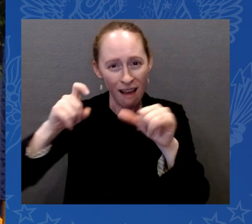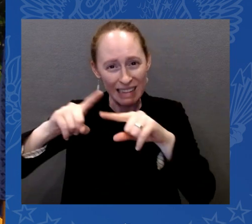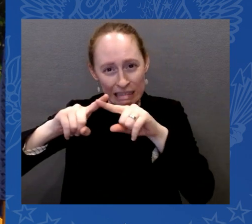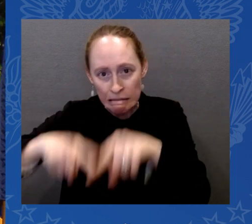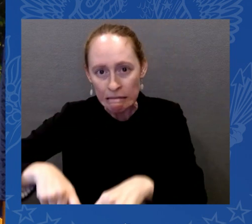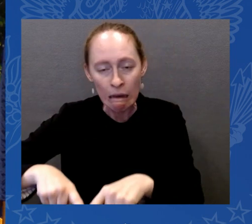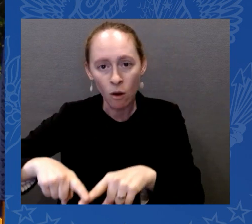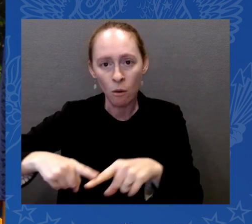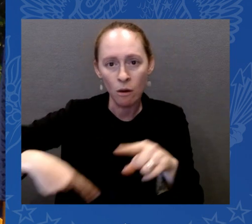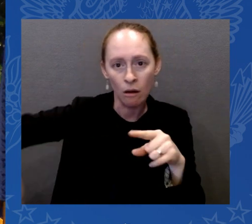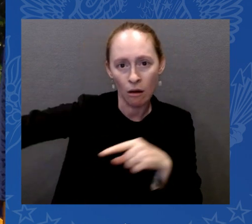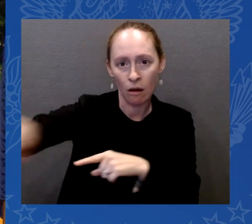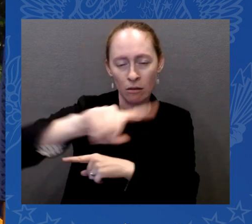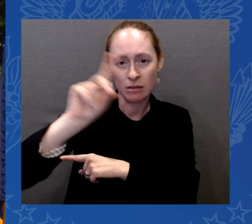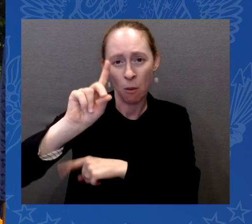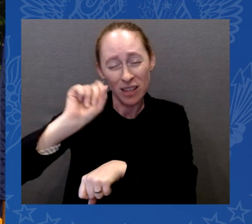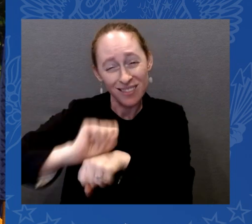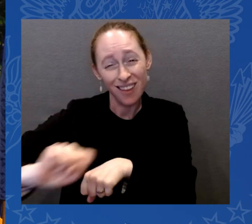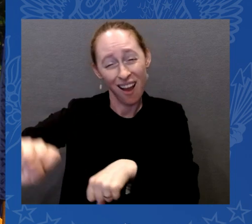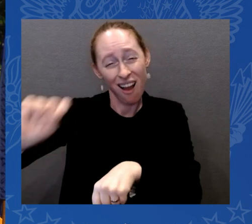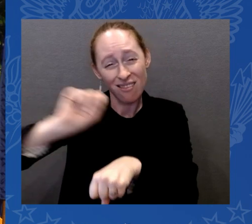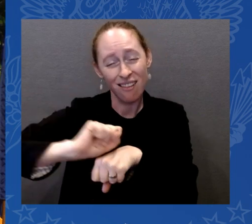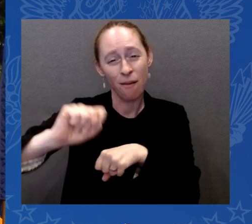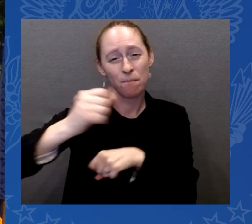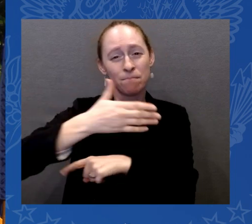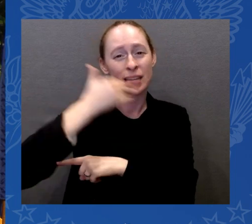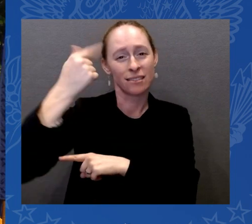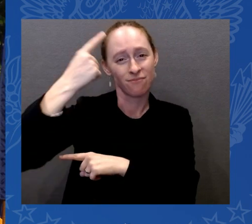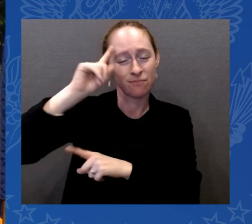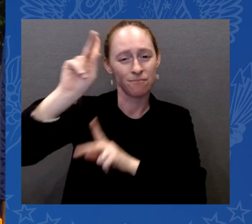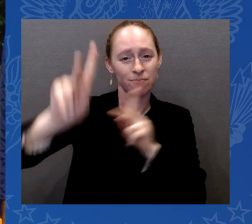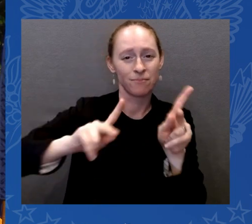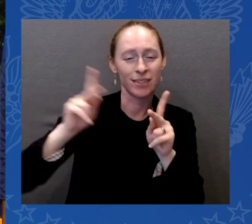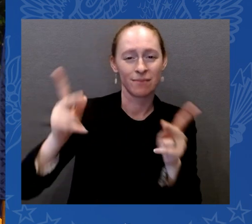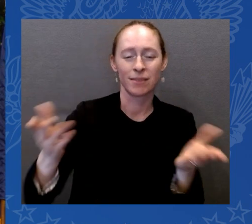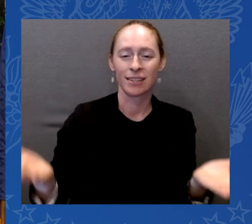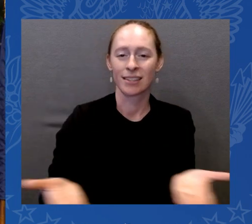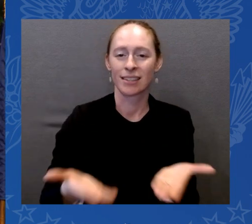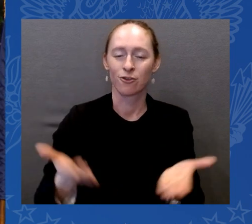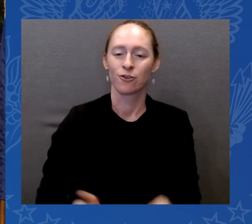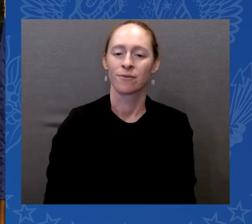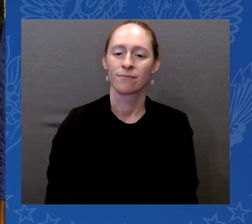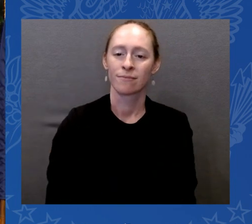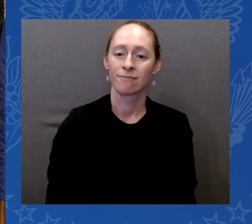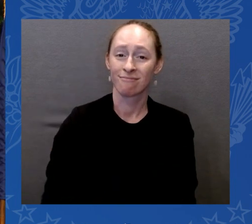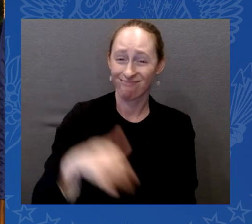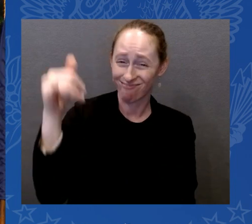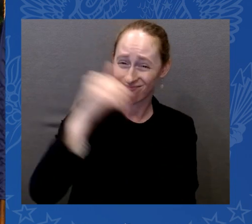We pay more for our prescription drugs than any developed nation in the world. Let me say that again: